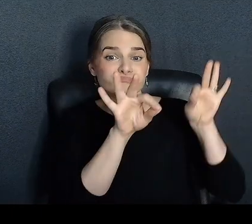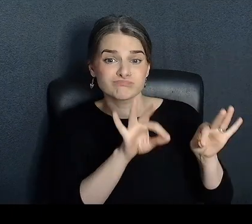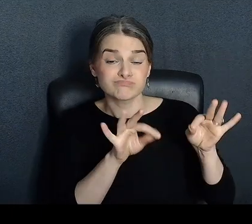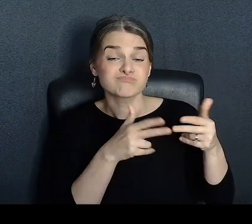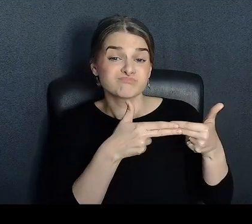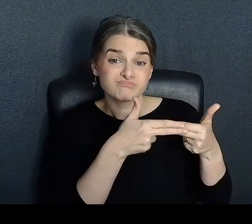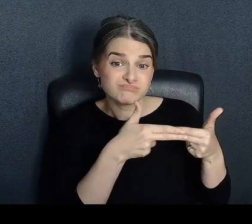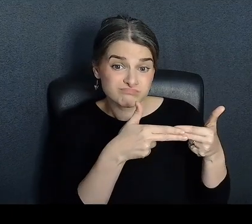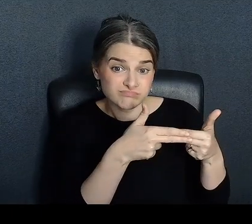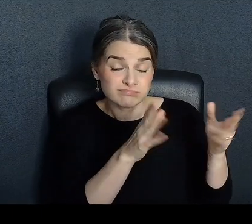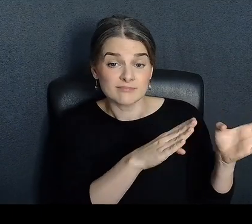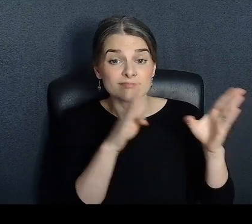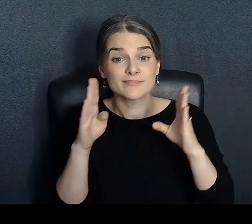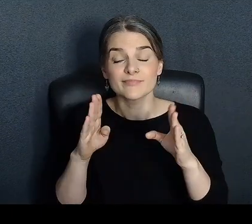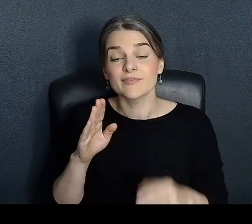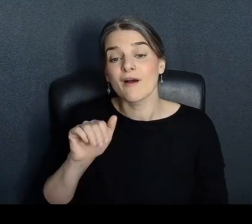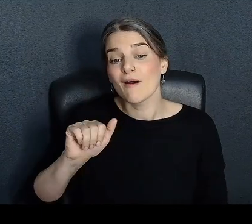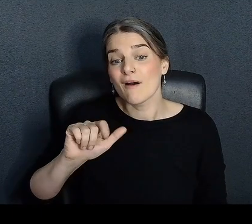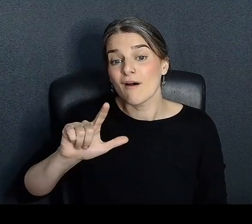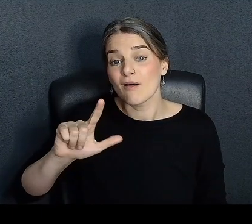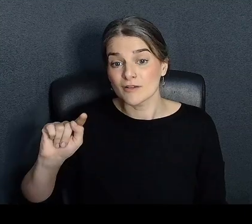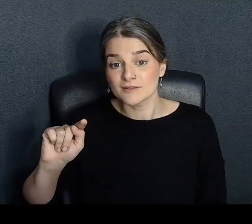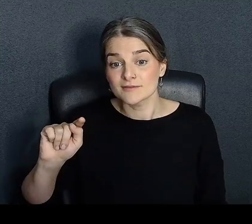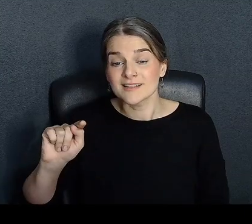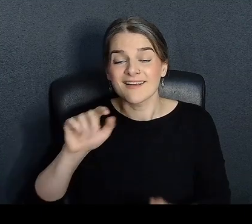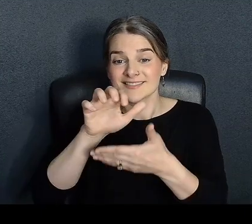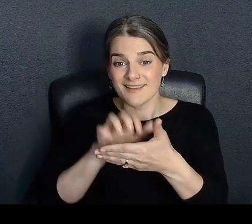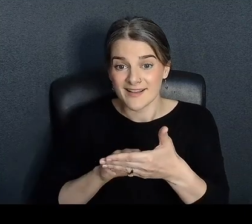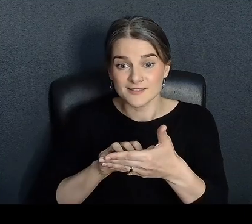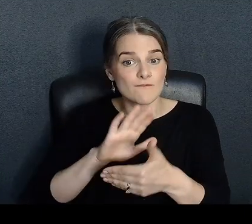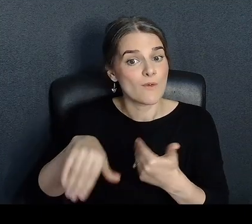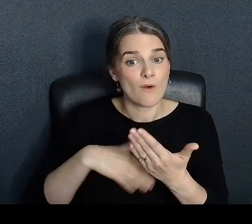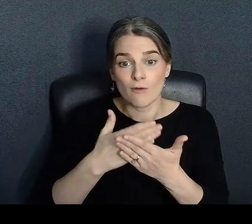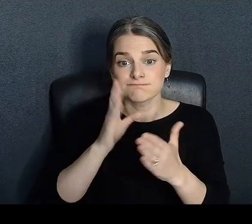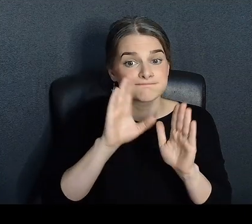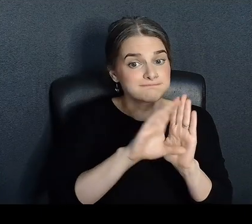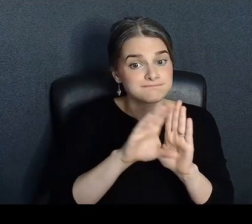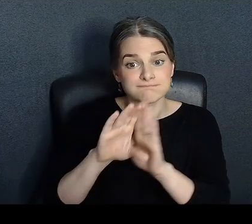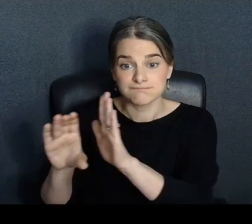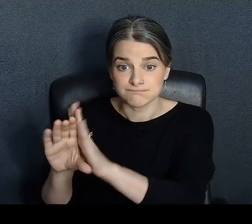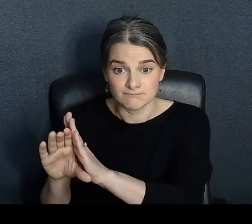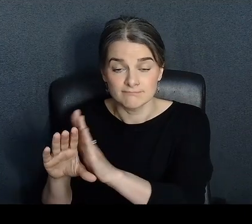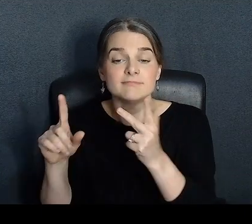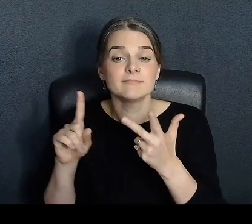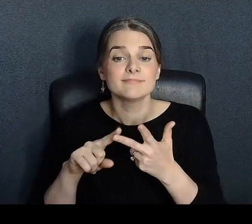I also have alt texted all the pictures and images. We have a captioner.